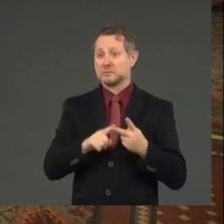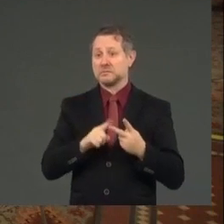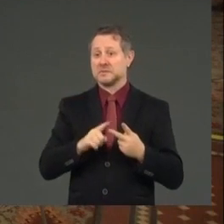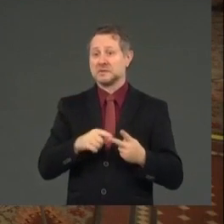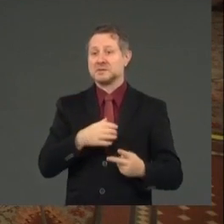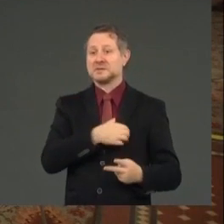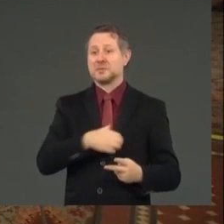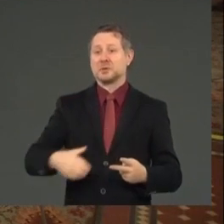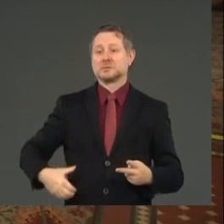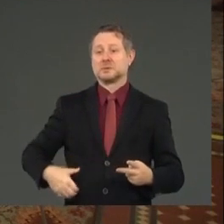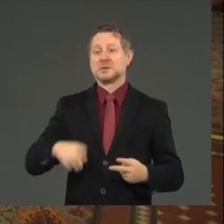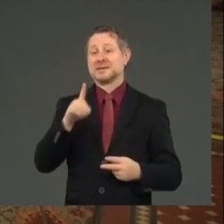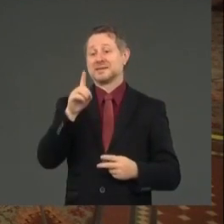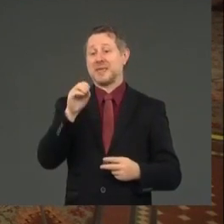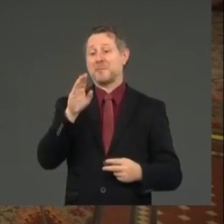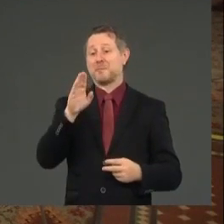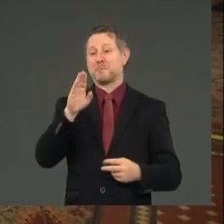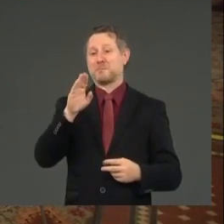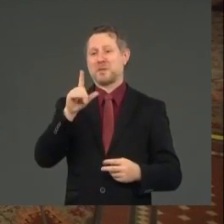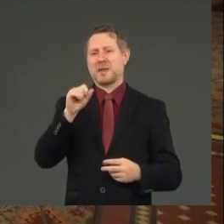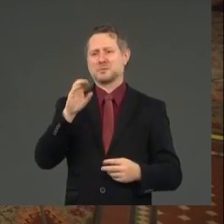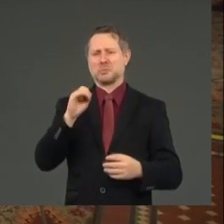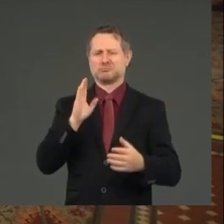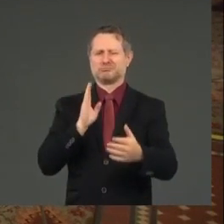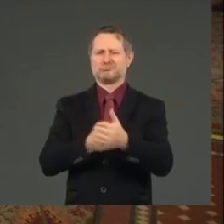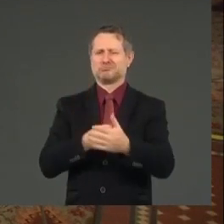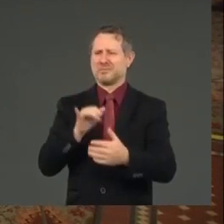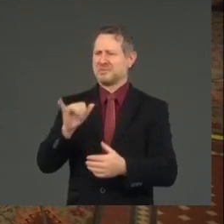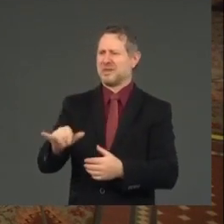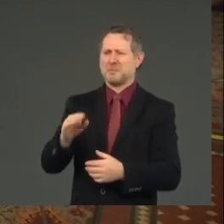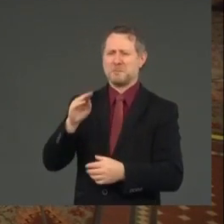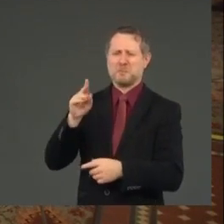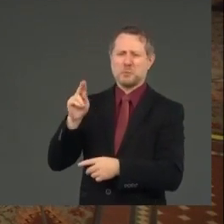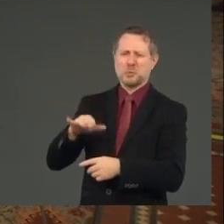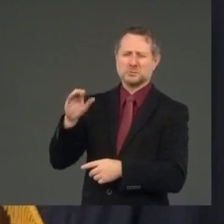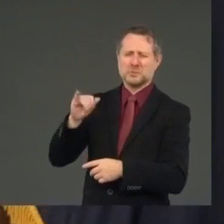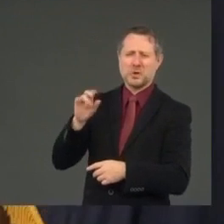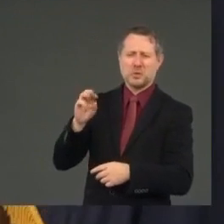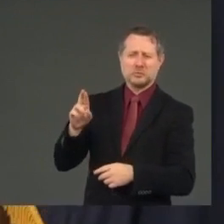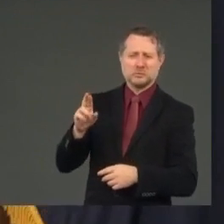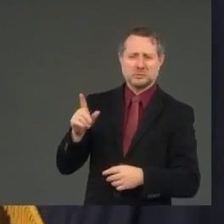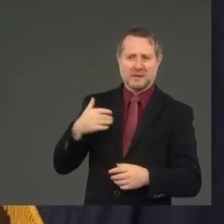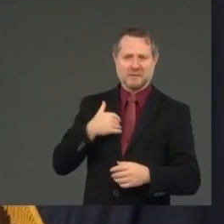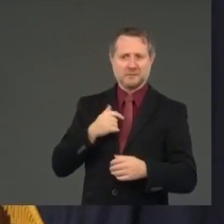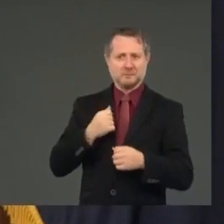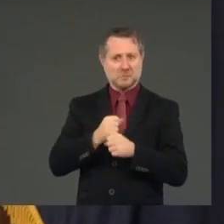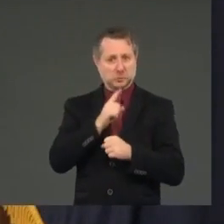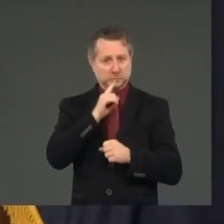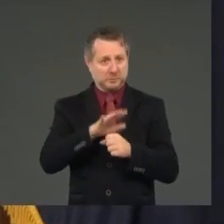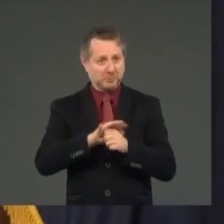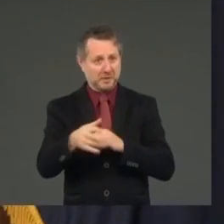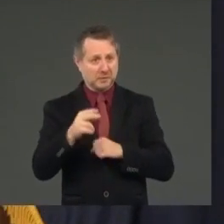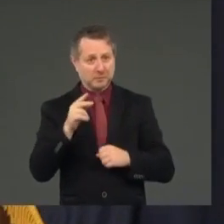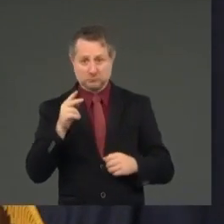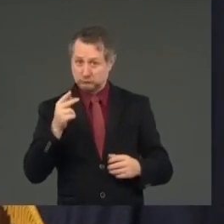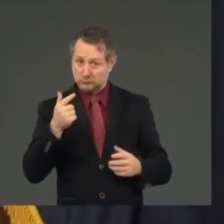HAVE IN LAW? AND THEN GIVEN MAYOR BILL DE